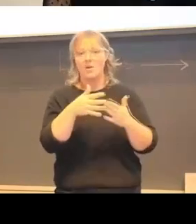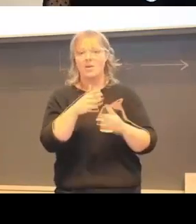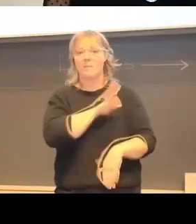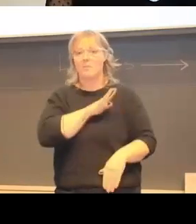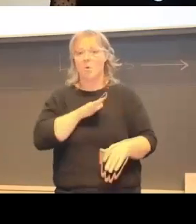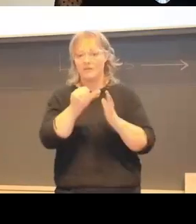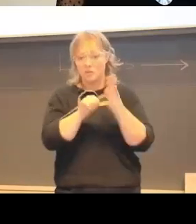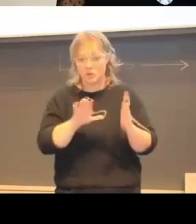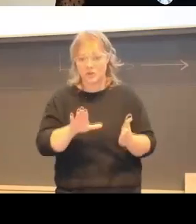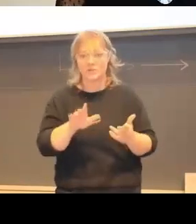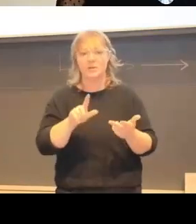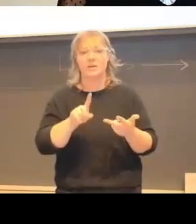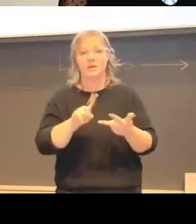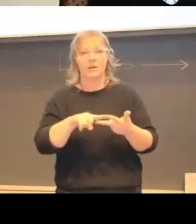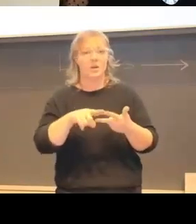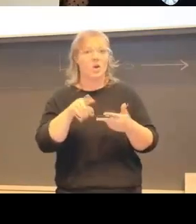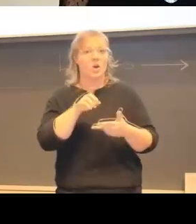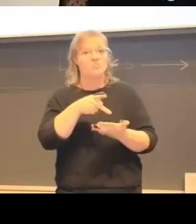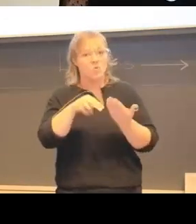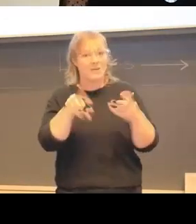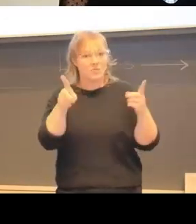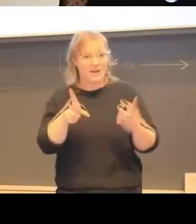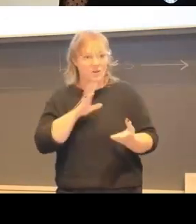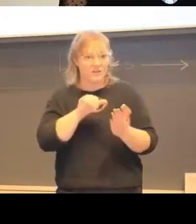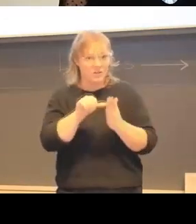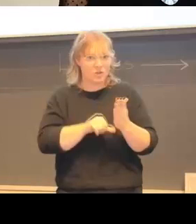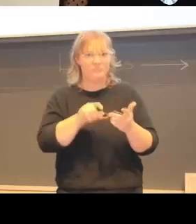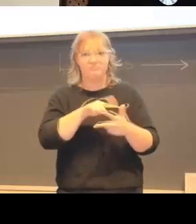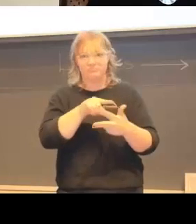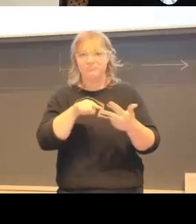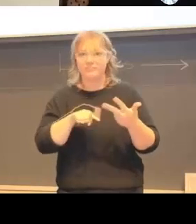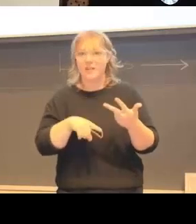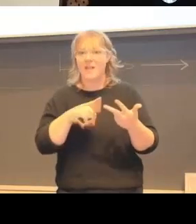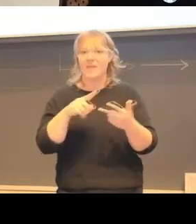program directors in surgery and the acgme that surgical residencies Place more attention to